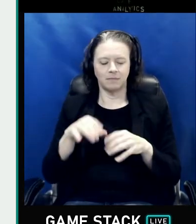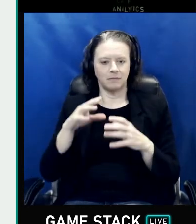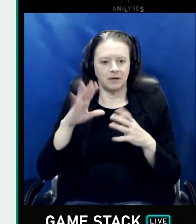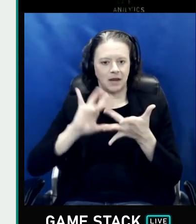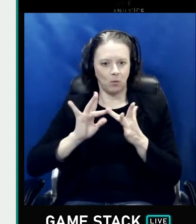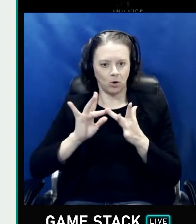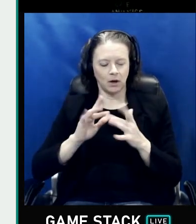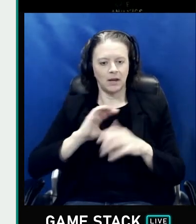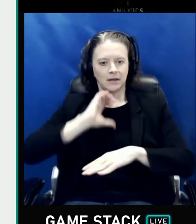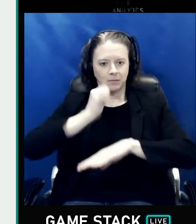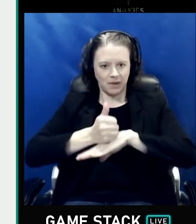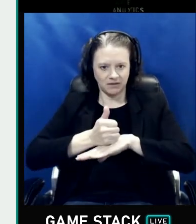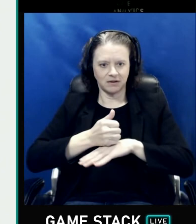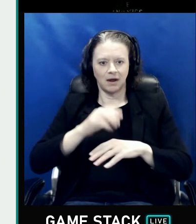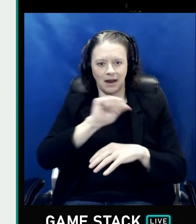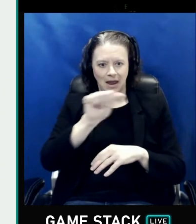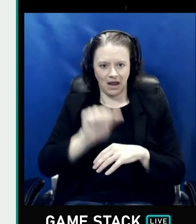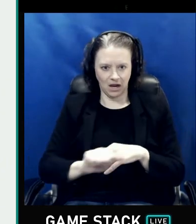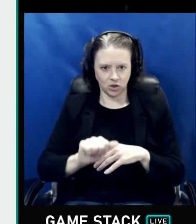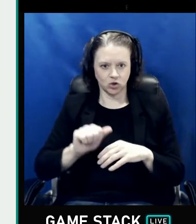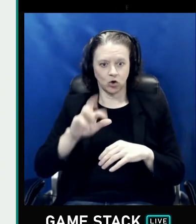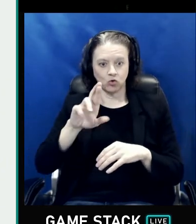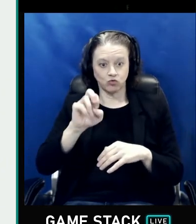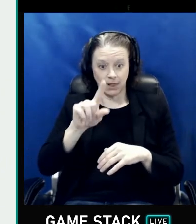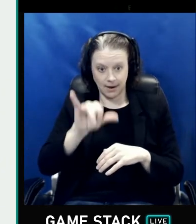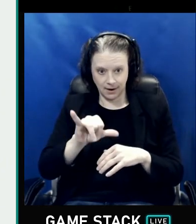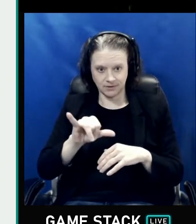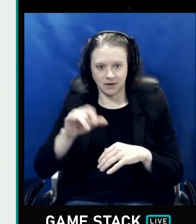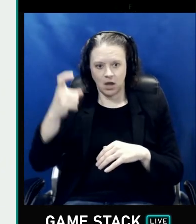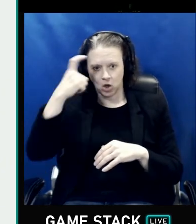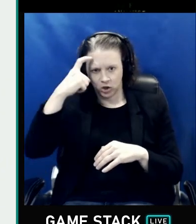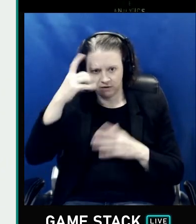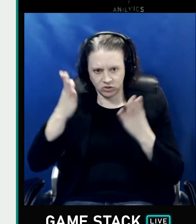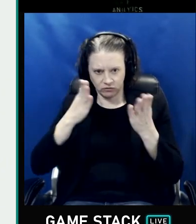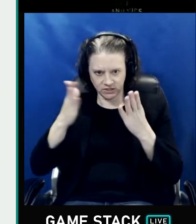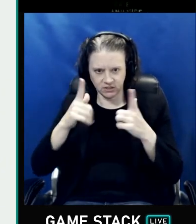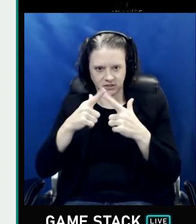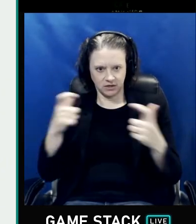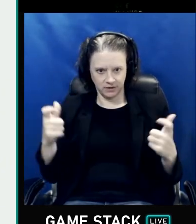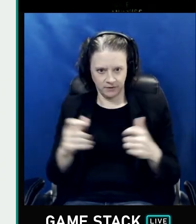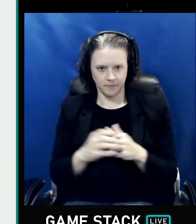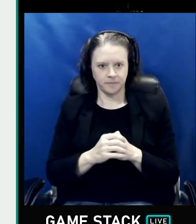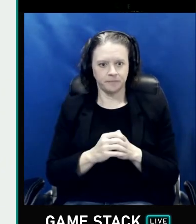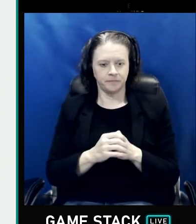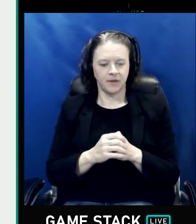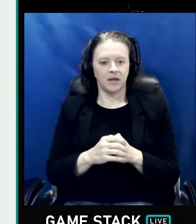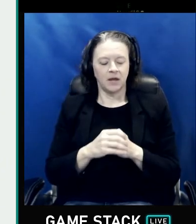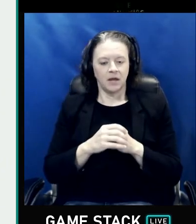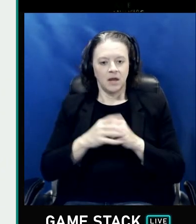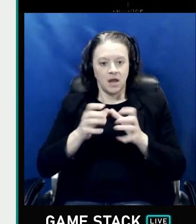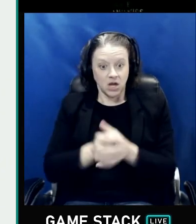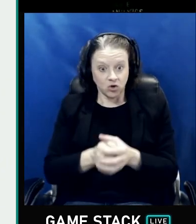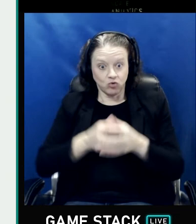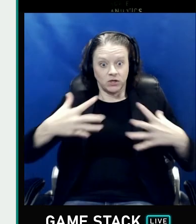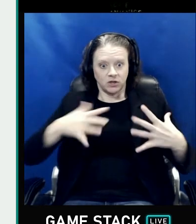Azure relays cognitive services, it's there. Increasing your reach with the global audience, the potential audience